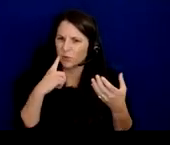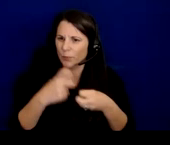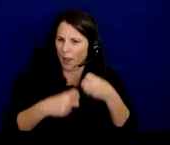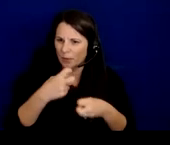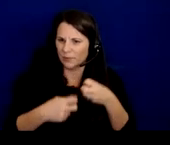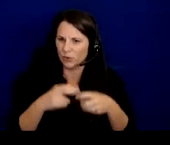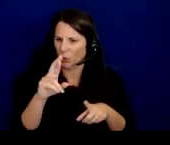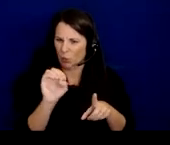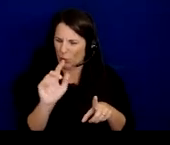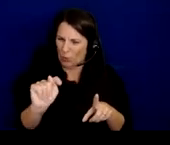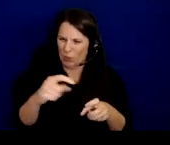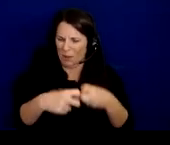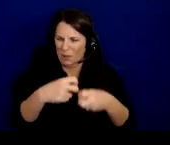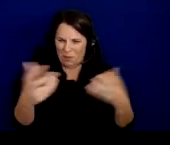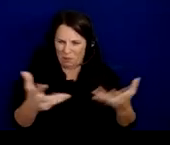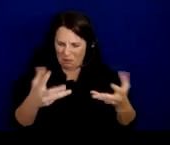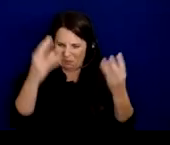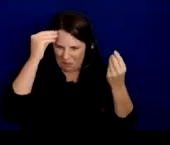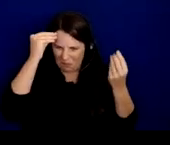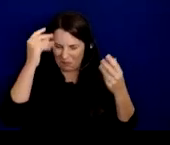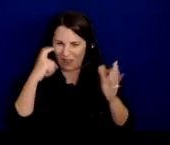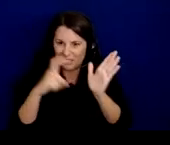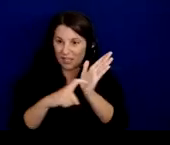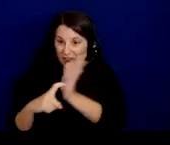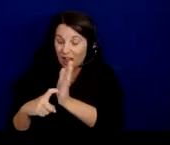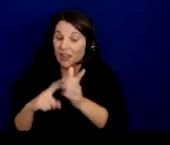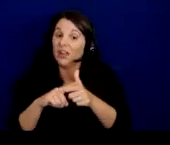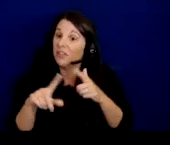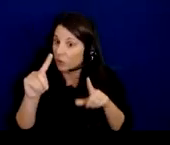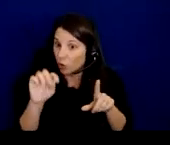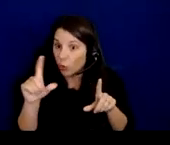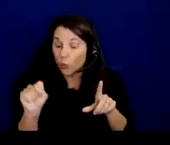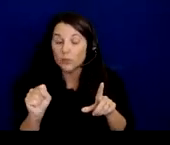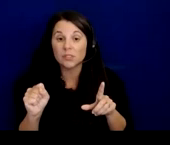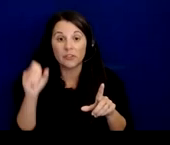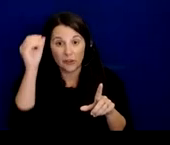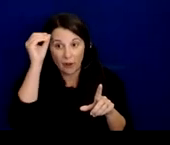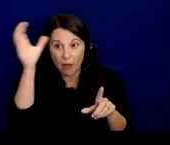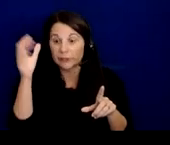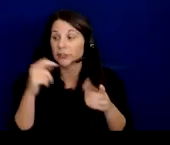and then taking those tools and that knowledge out into the community and working with community organizations, but not necessarily for